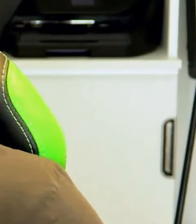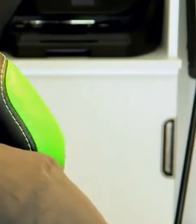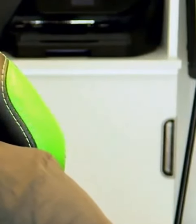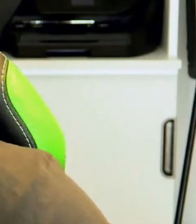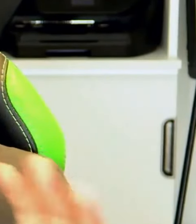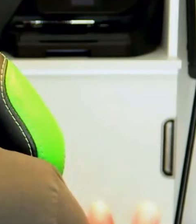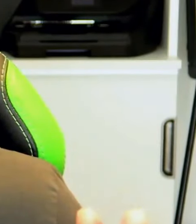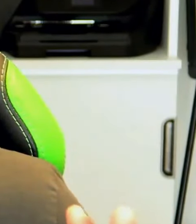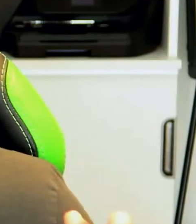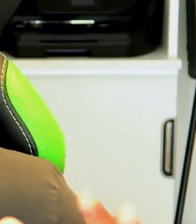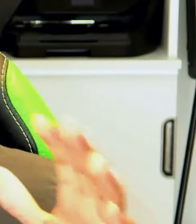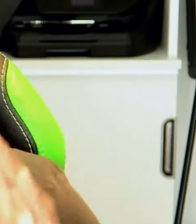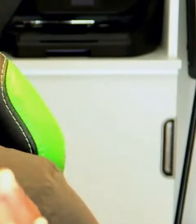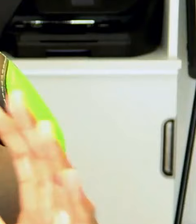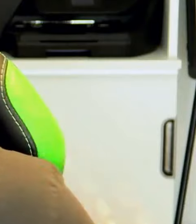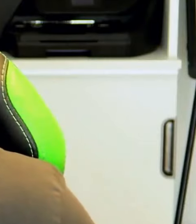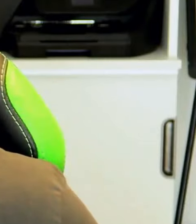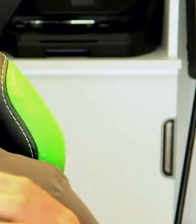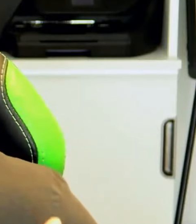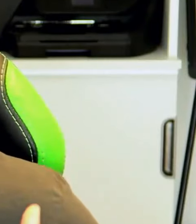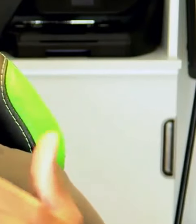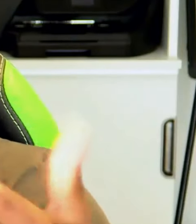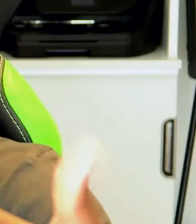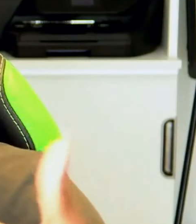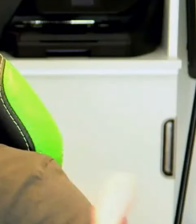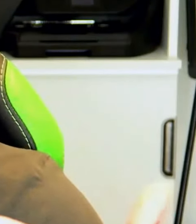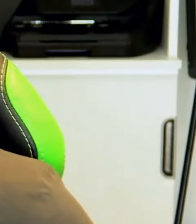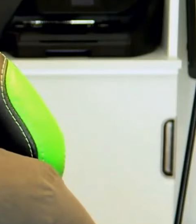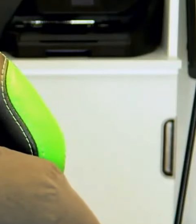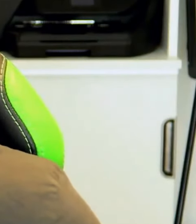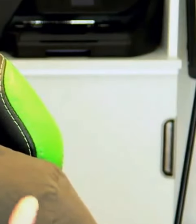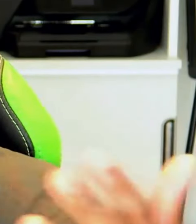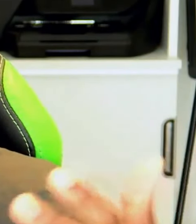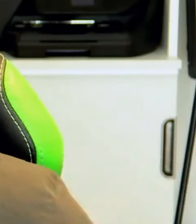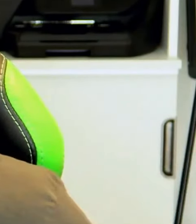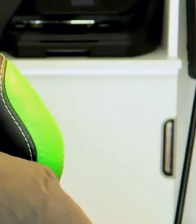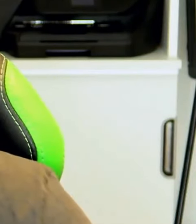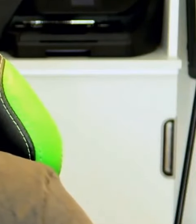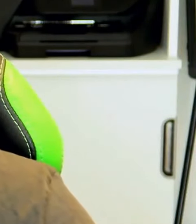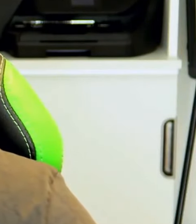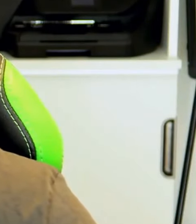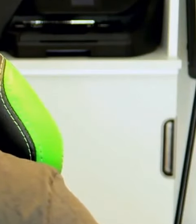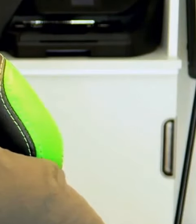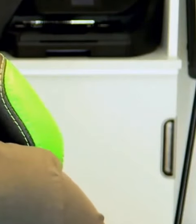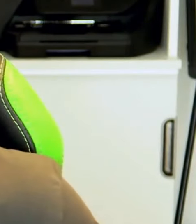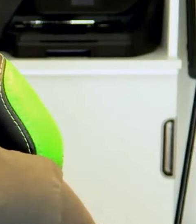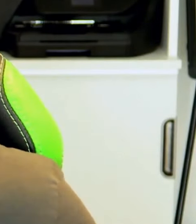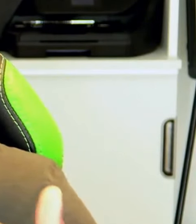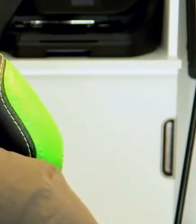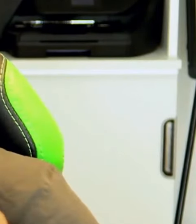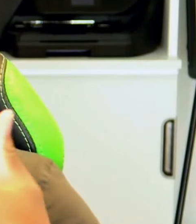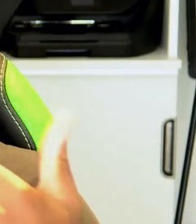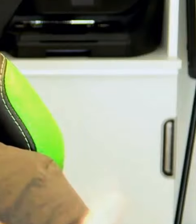WITH IT. I WENT TO EVENTS. I MET A LOT OF PEOPLE AND I GET